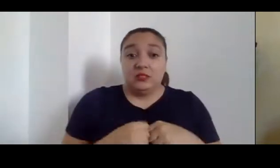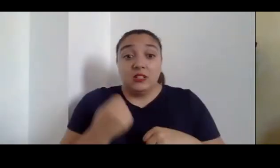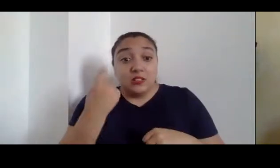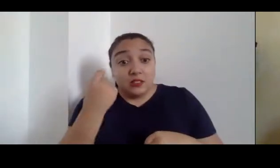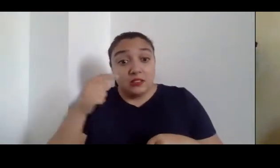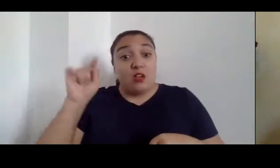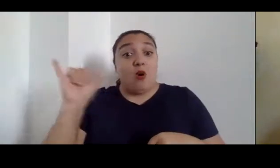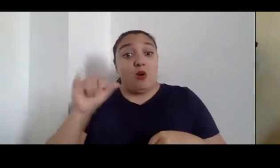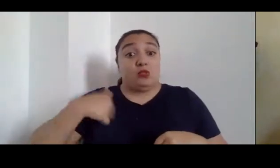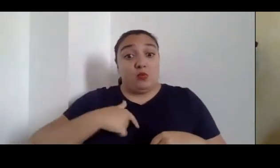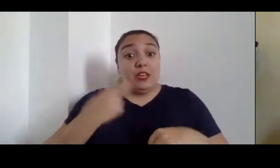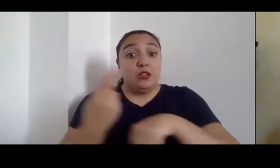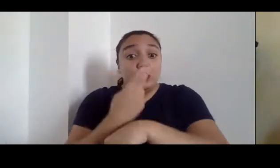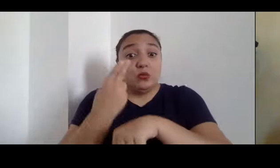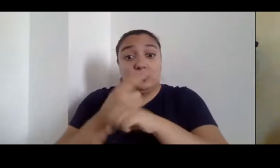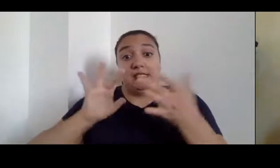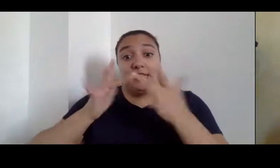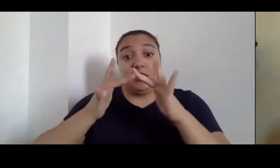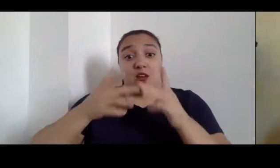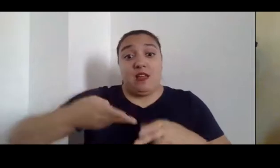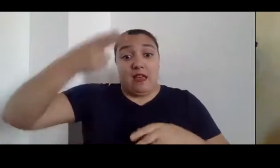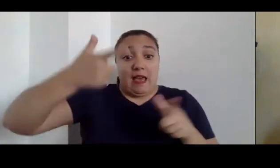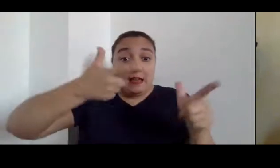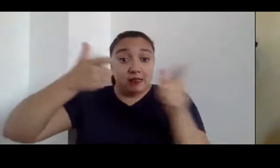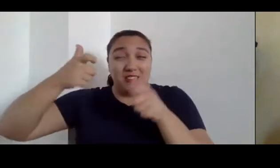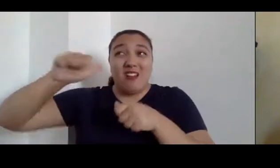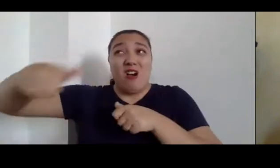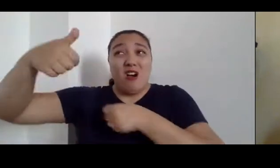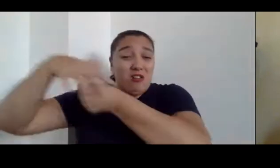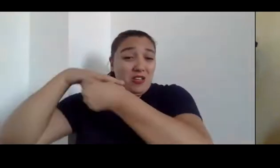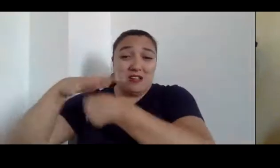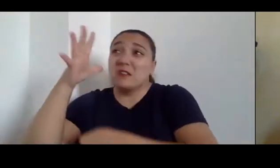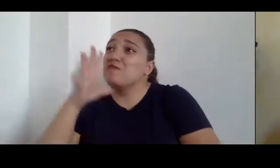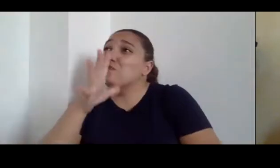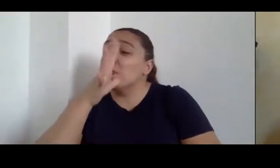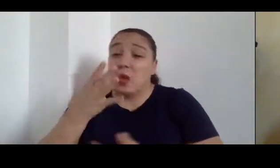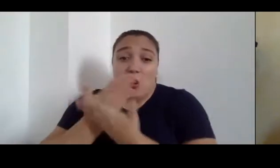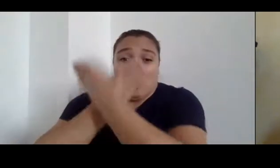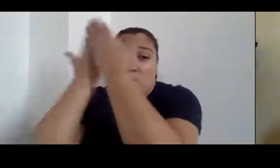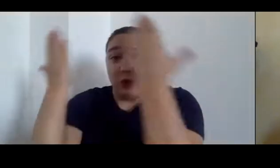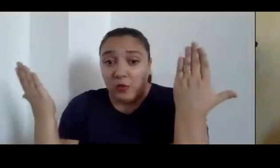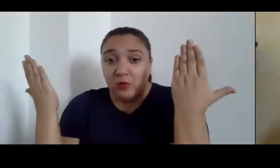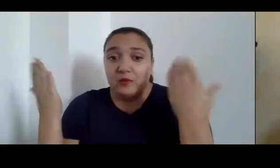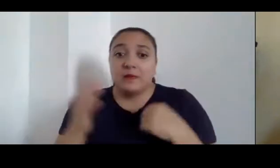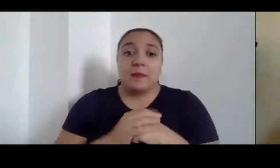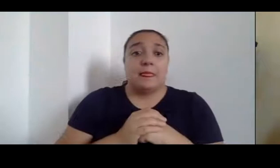significant carbon footprints, contributing to climate change that disproportionately impacts indigenous communities